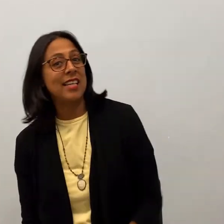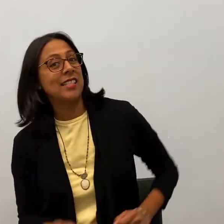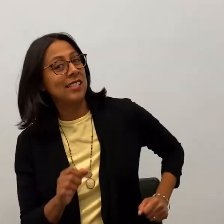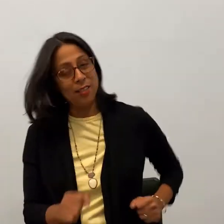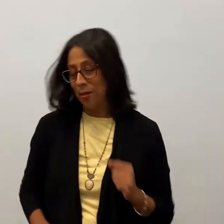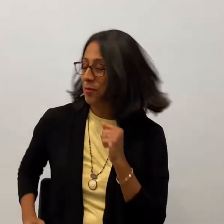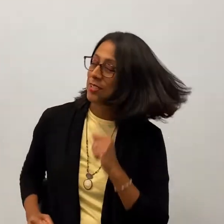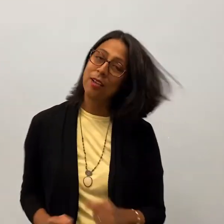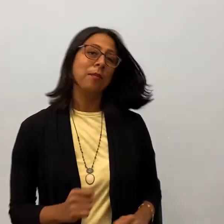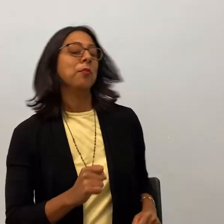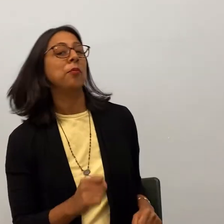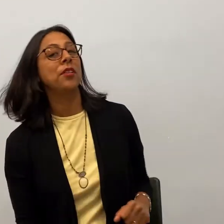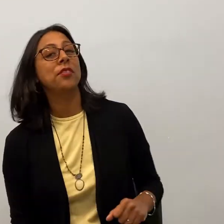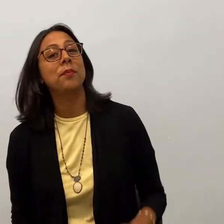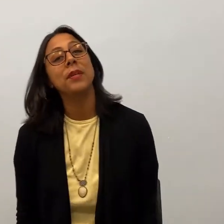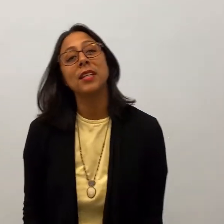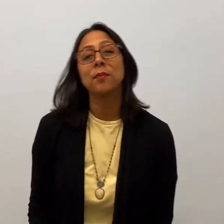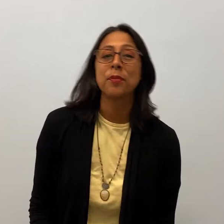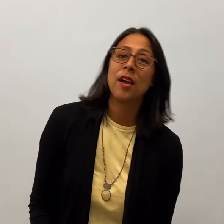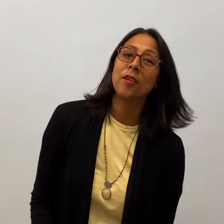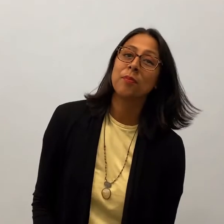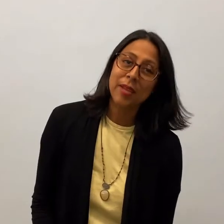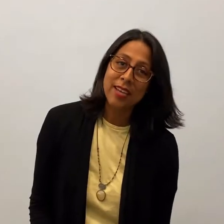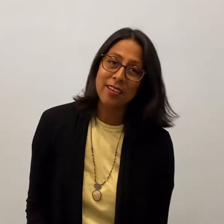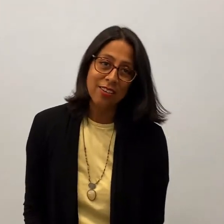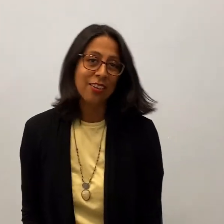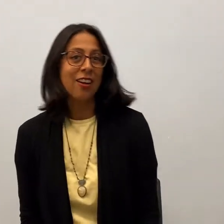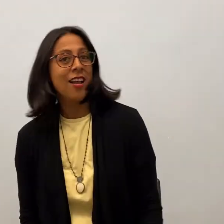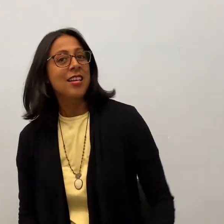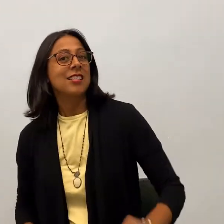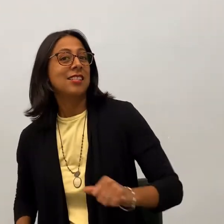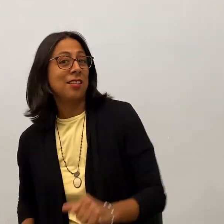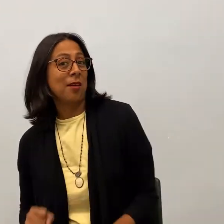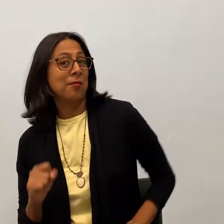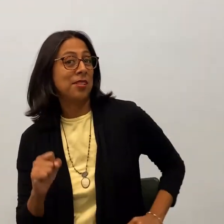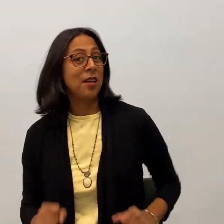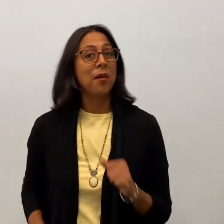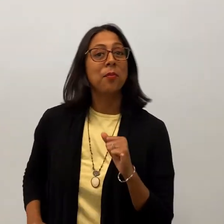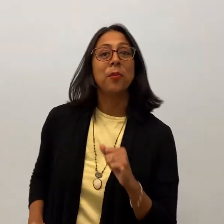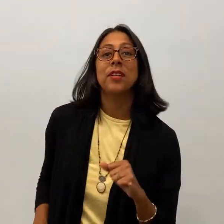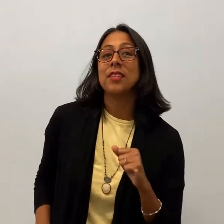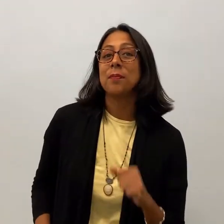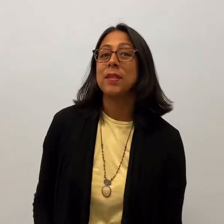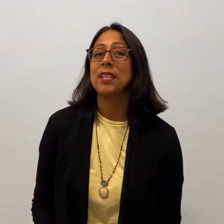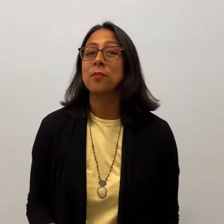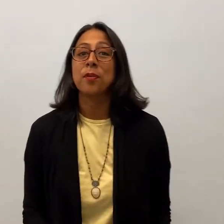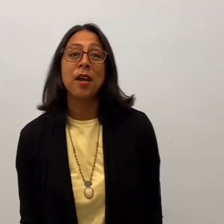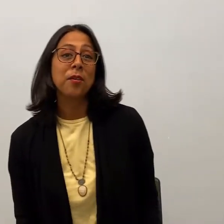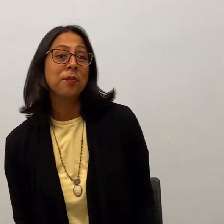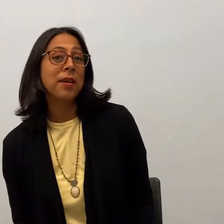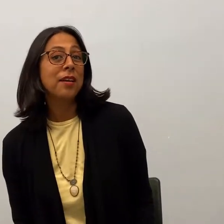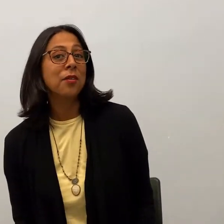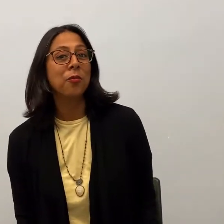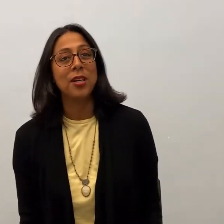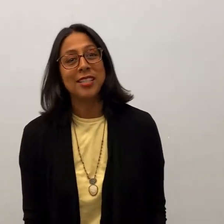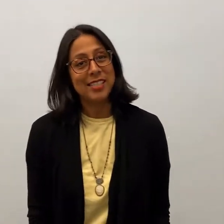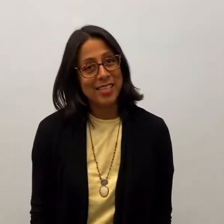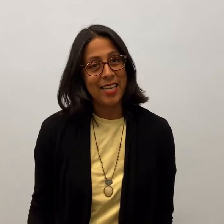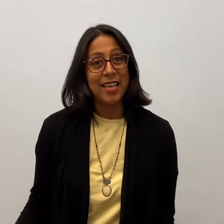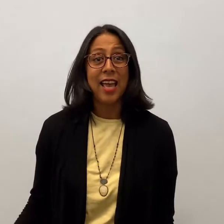Stomp stomp went the big brown bear Stomp stomp went the big brown bear one day